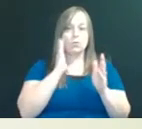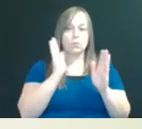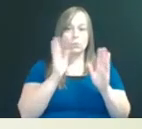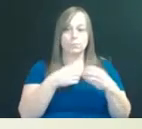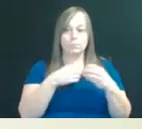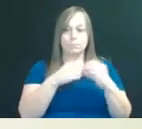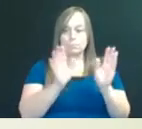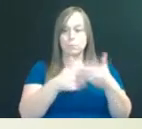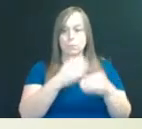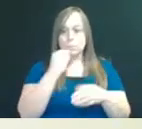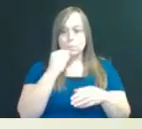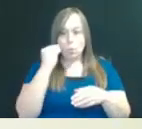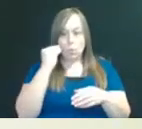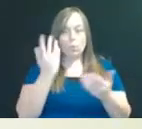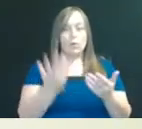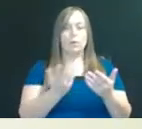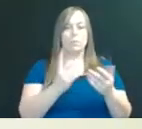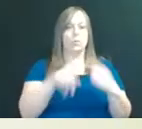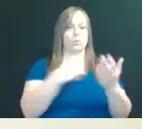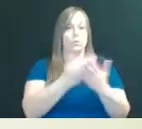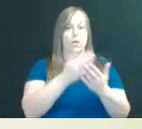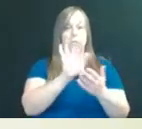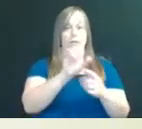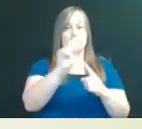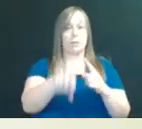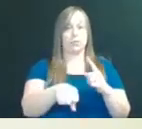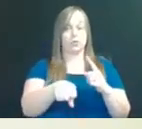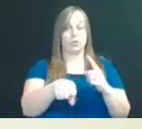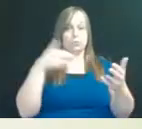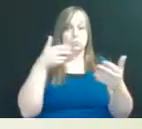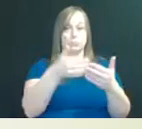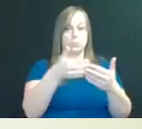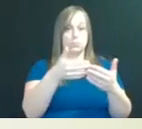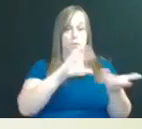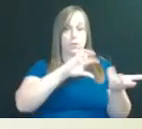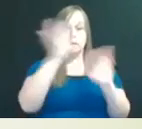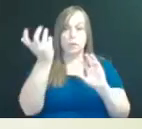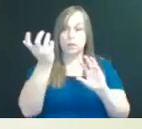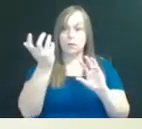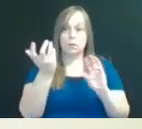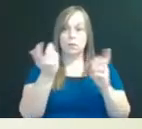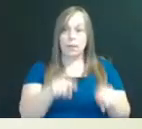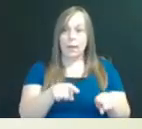But when you get to the semester, you might find out all sorts of things could go wrong. Like you go to the bookstore,